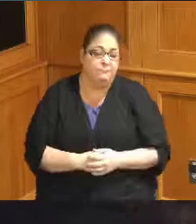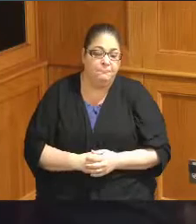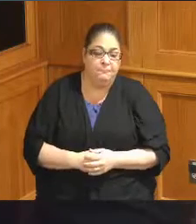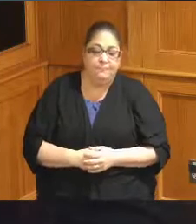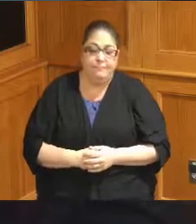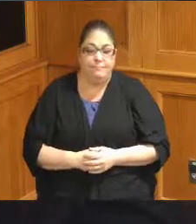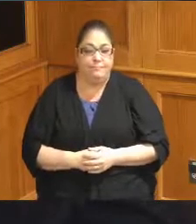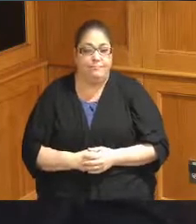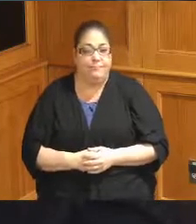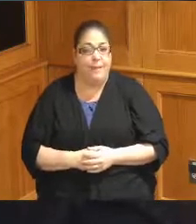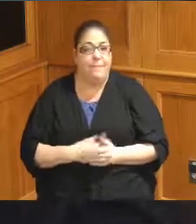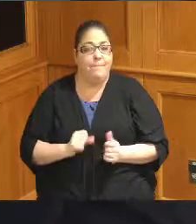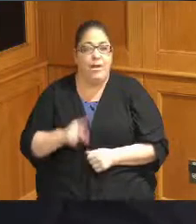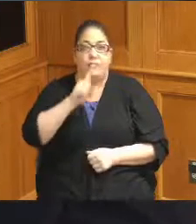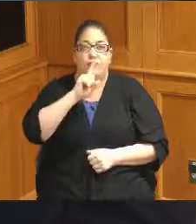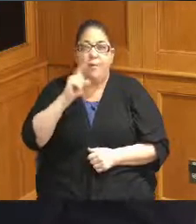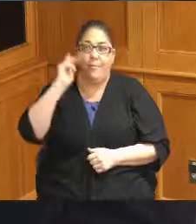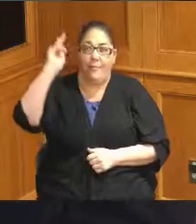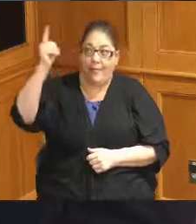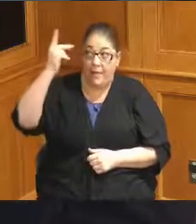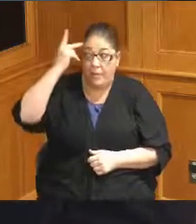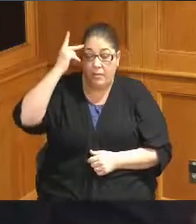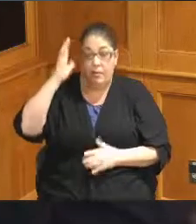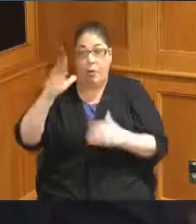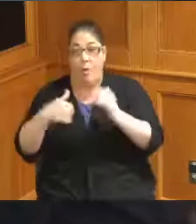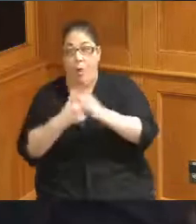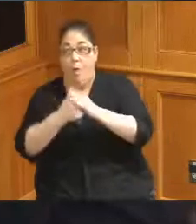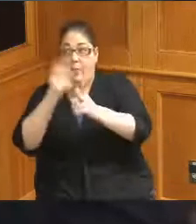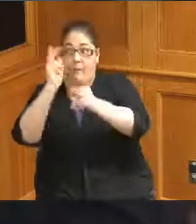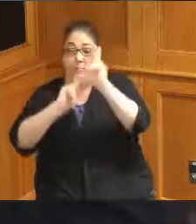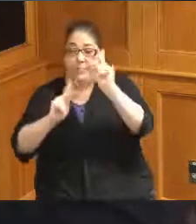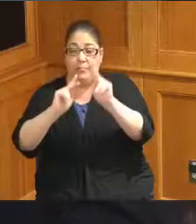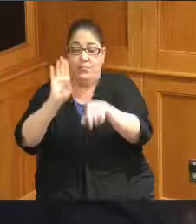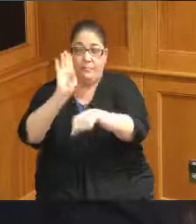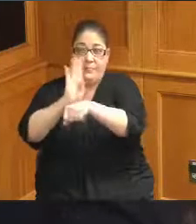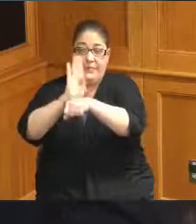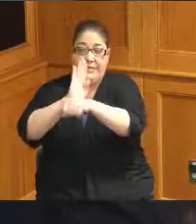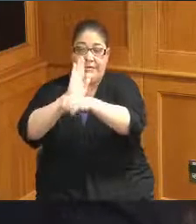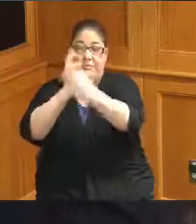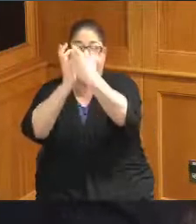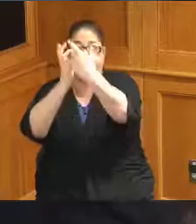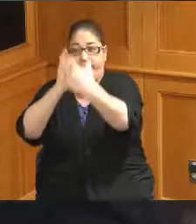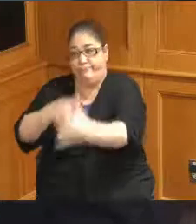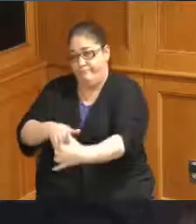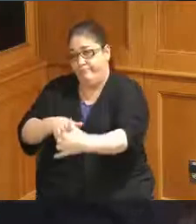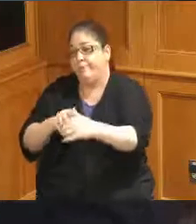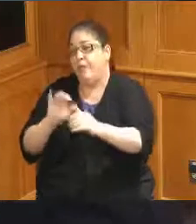sure that politically all the entities are in line in alignment where they want to go where